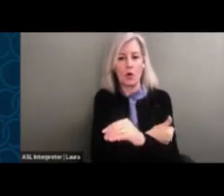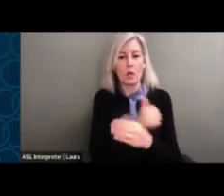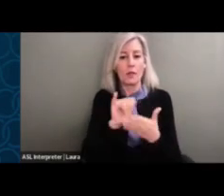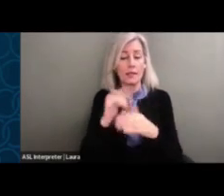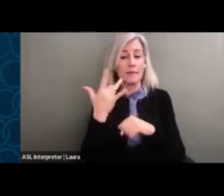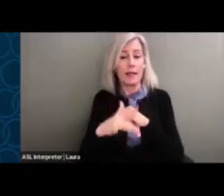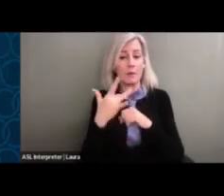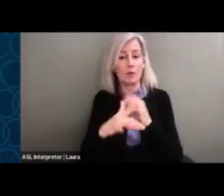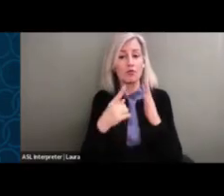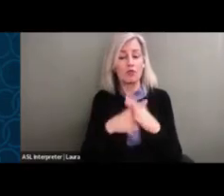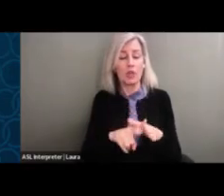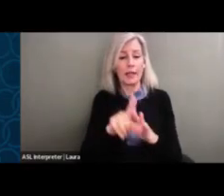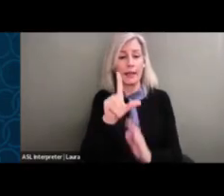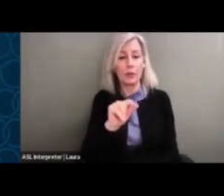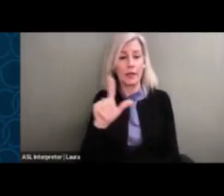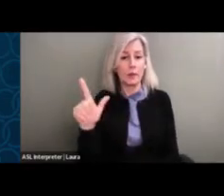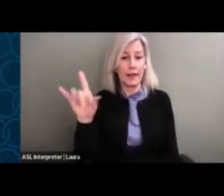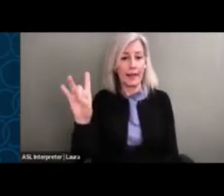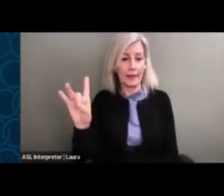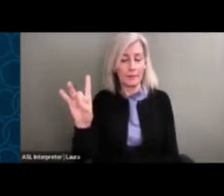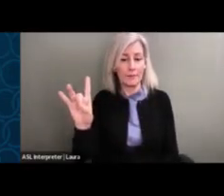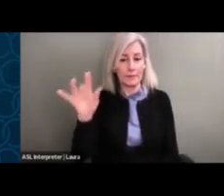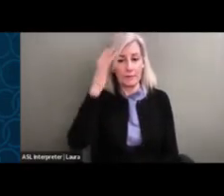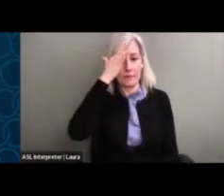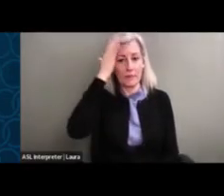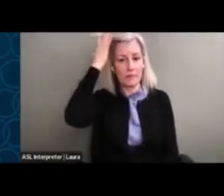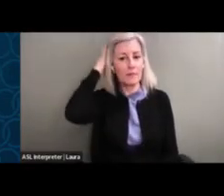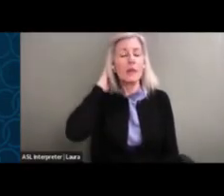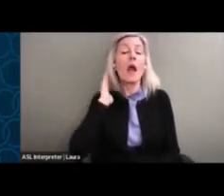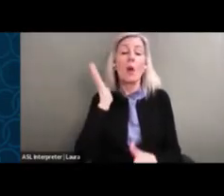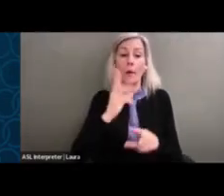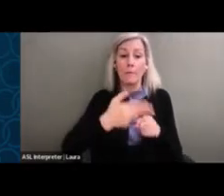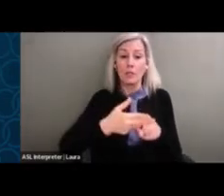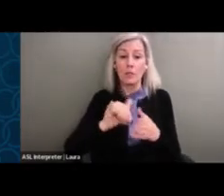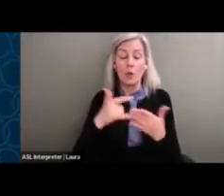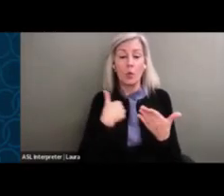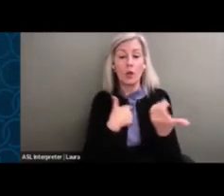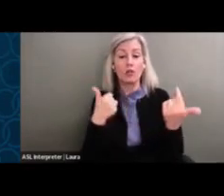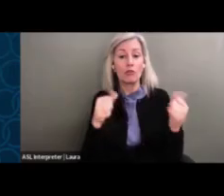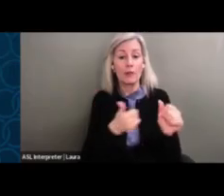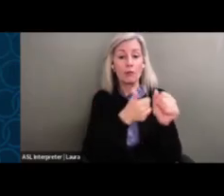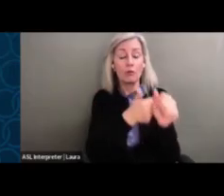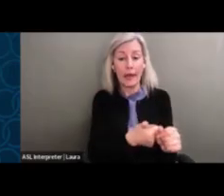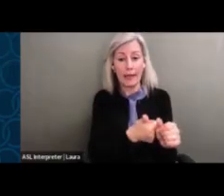and there are some limited funding available to states to implement that authority, which is available starting in 2020